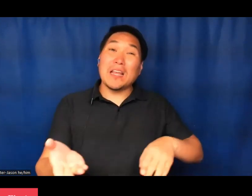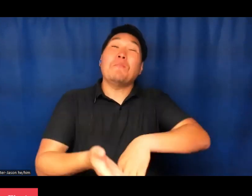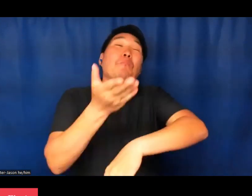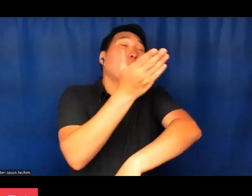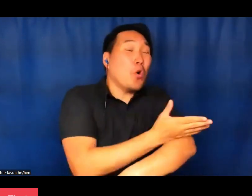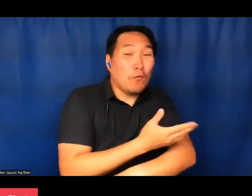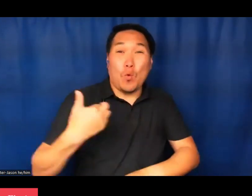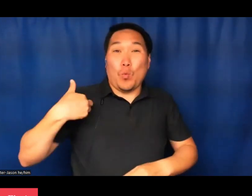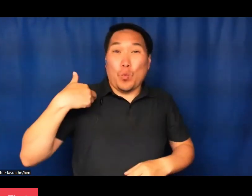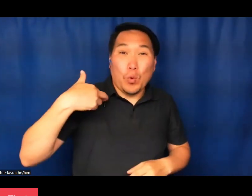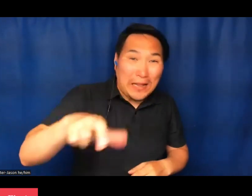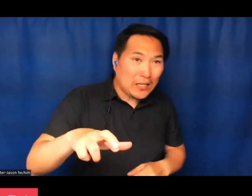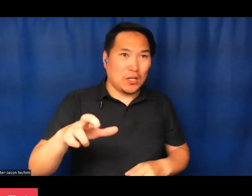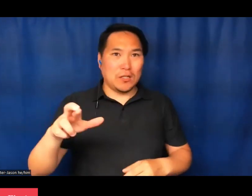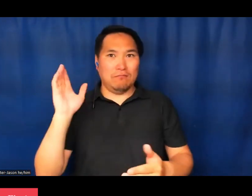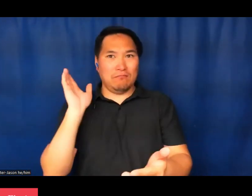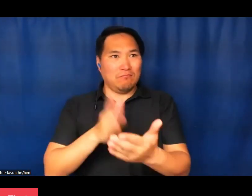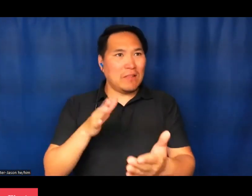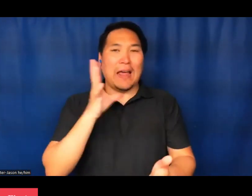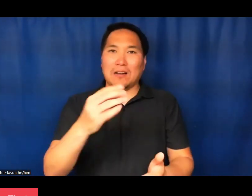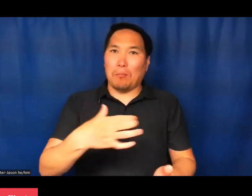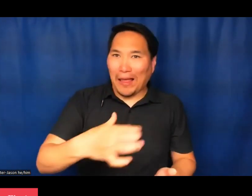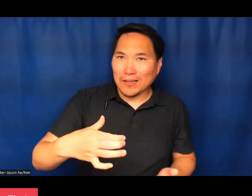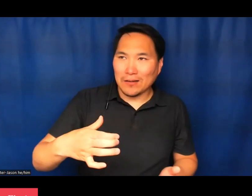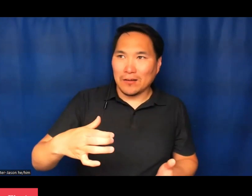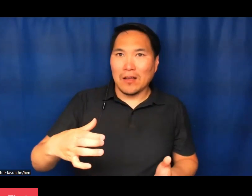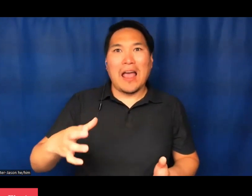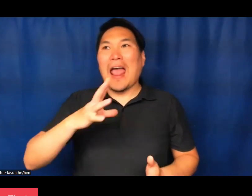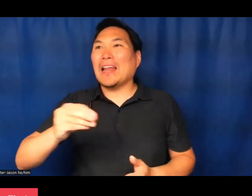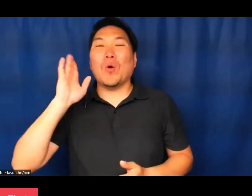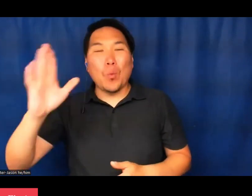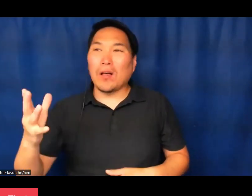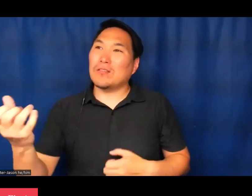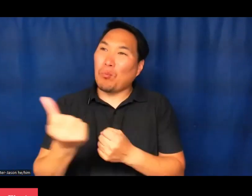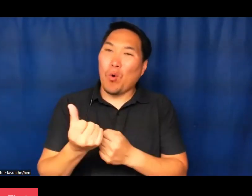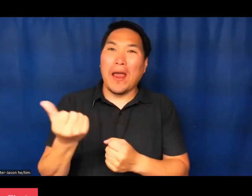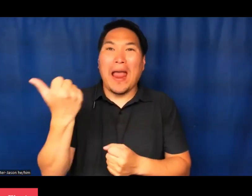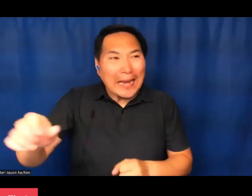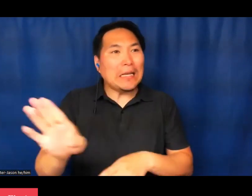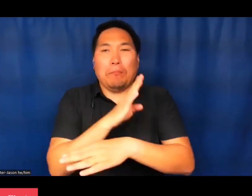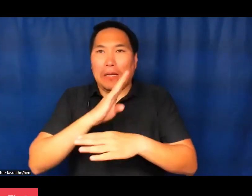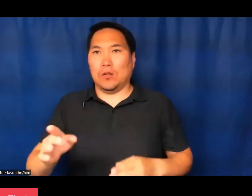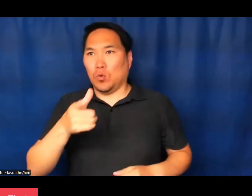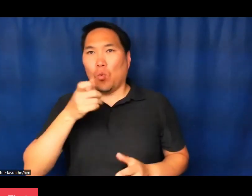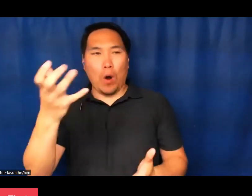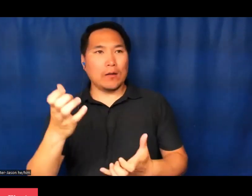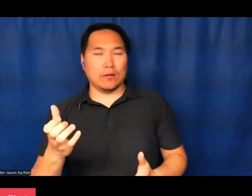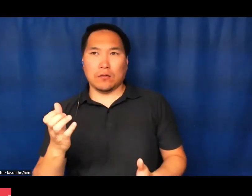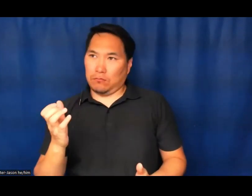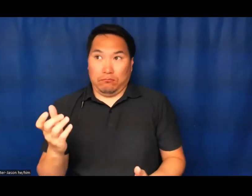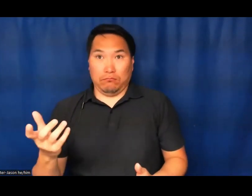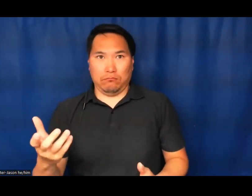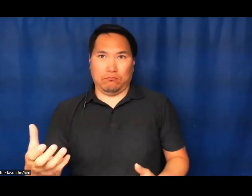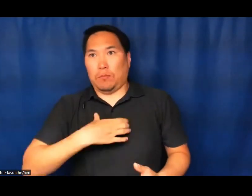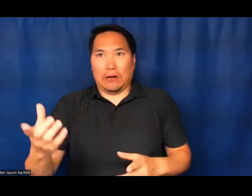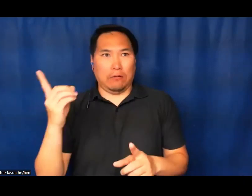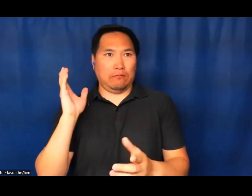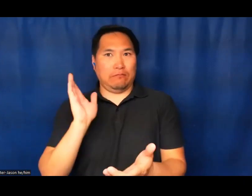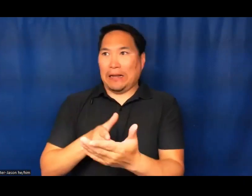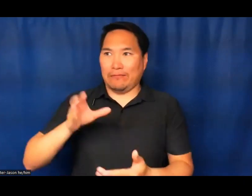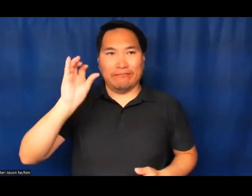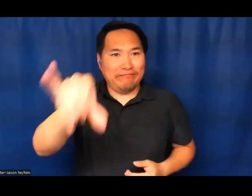claims as well in all manner of businesses and could have significant, significant consequences.Do